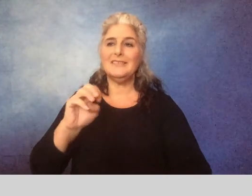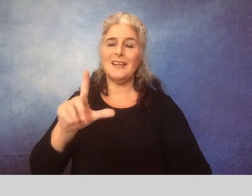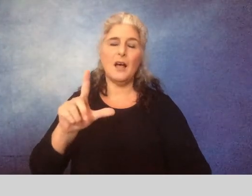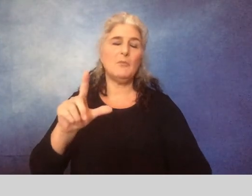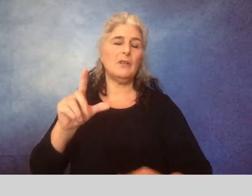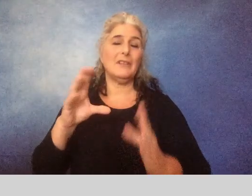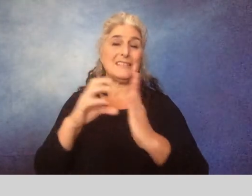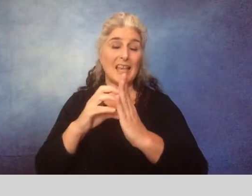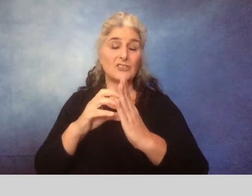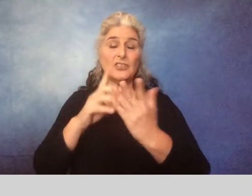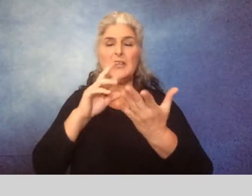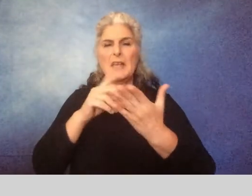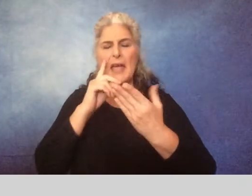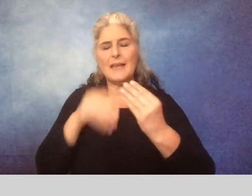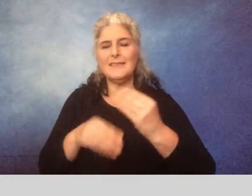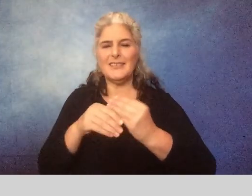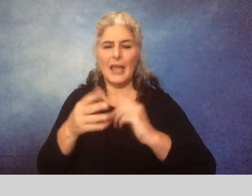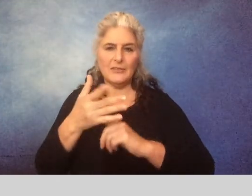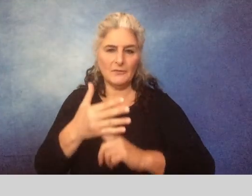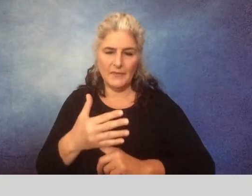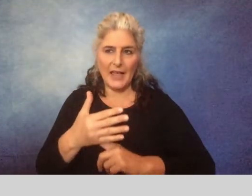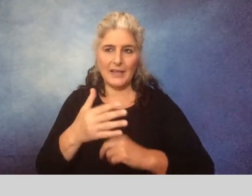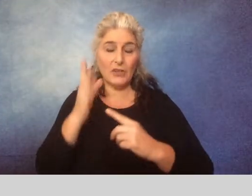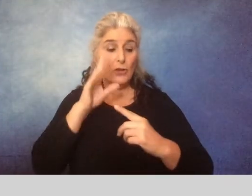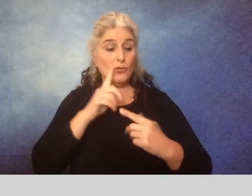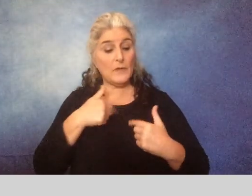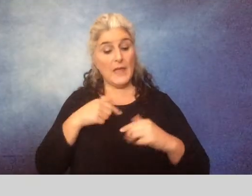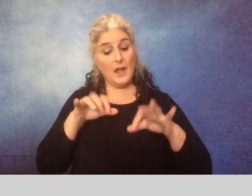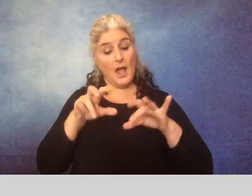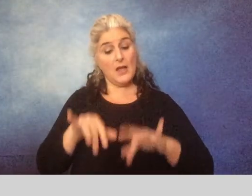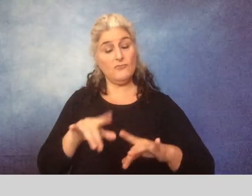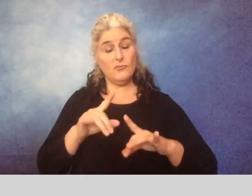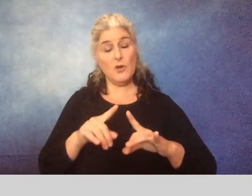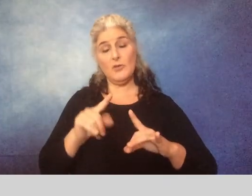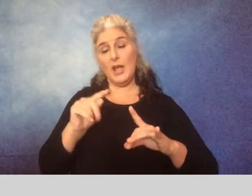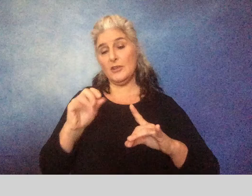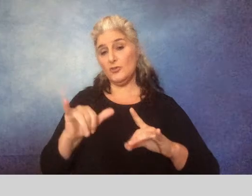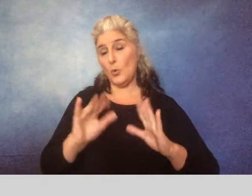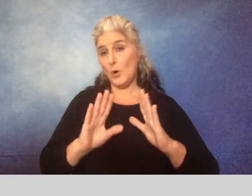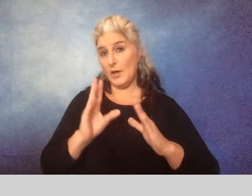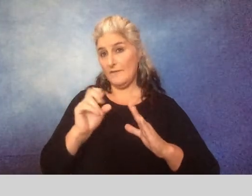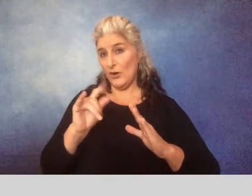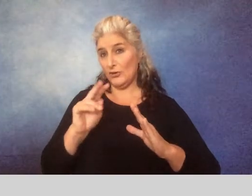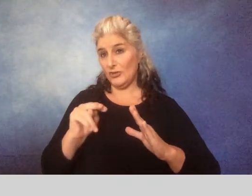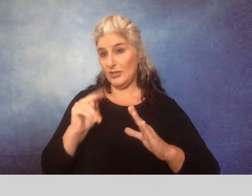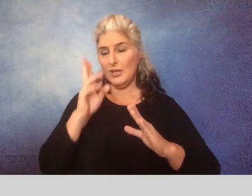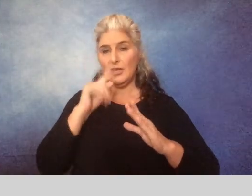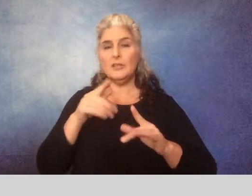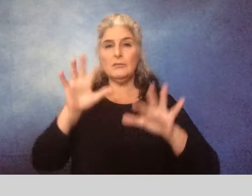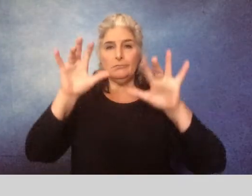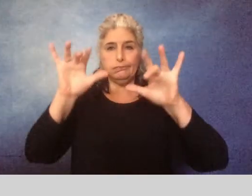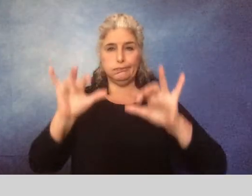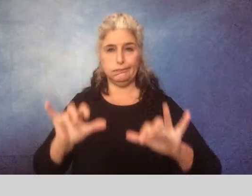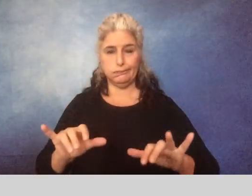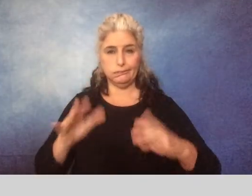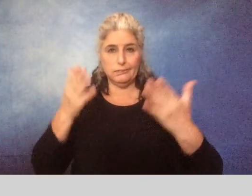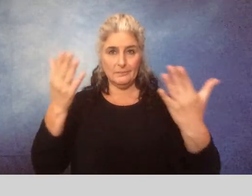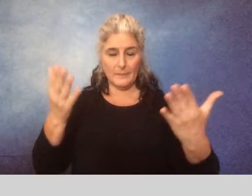I wrote a toy version of the dictionary attack in Python and as a rust extension for Python. Rust is on the left.